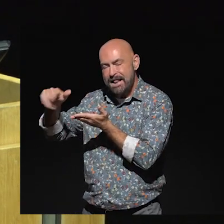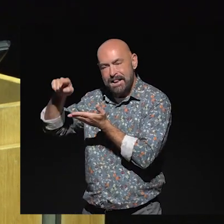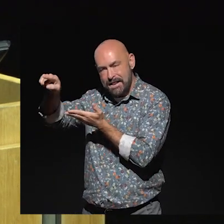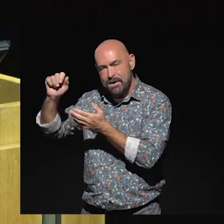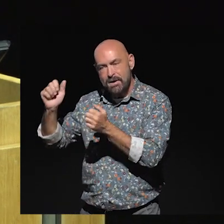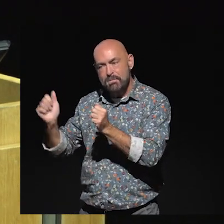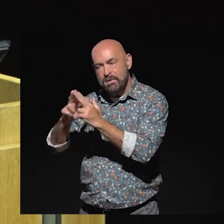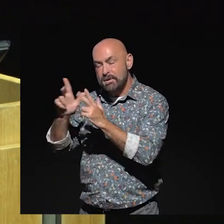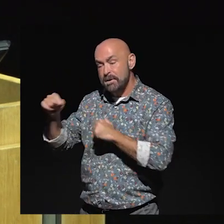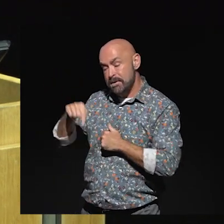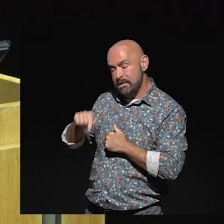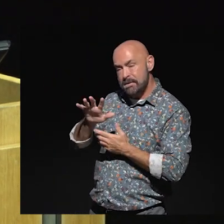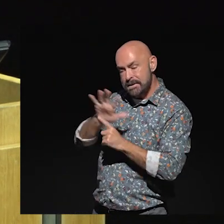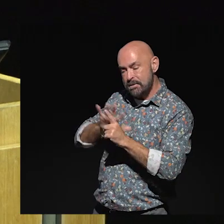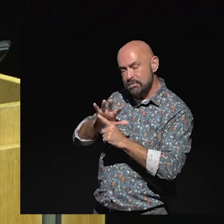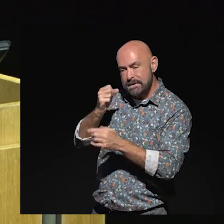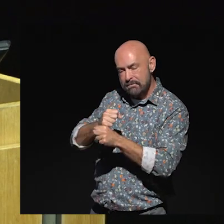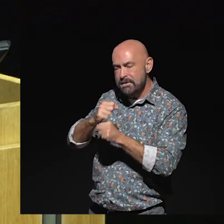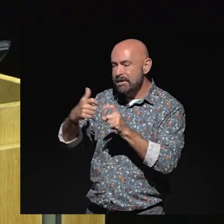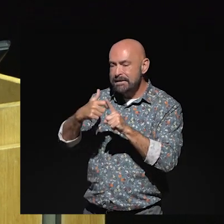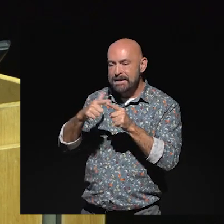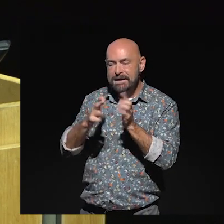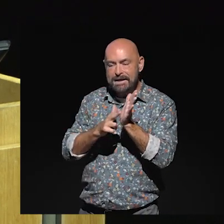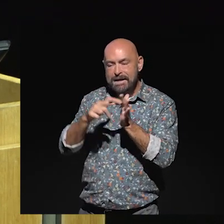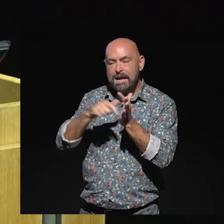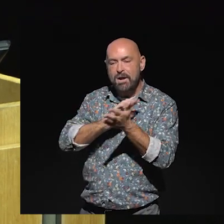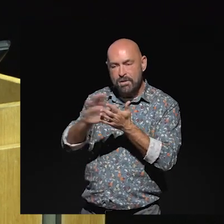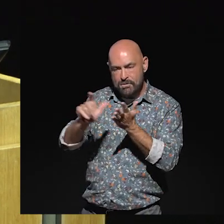and the National Gallery under Kenneth Clark makes the acquisition.